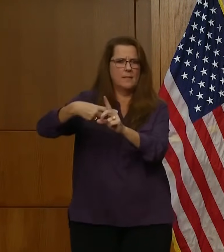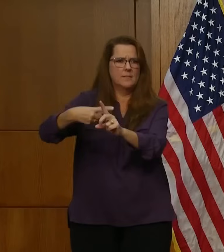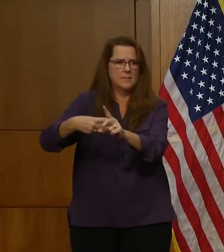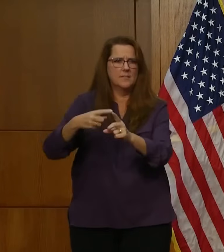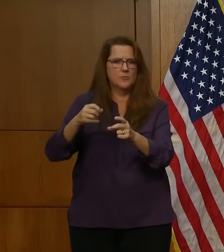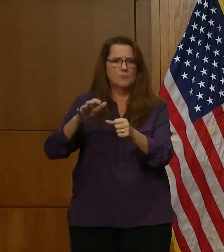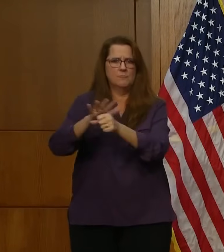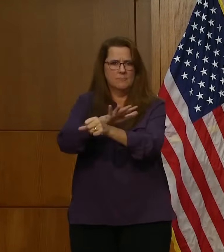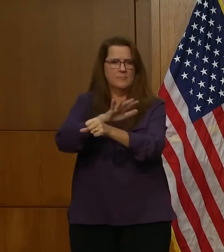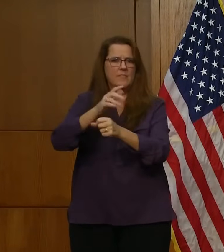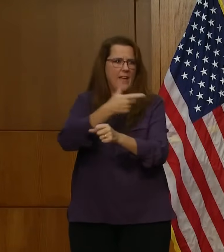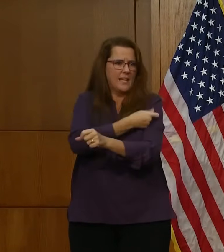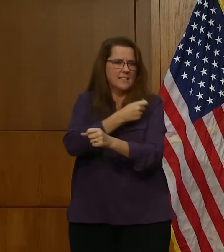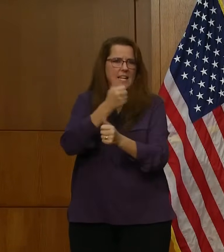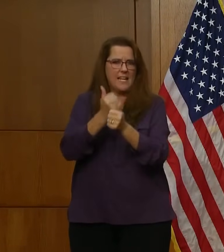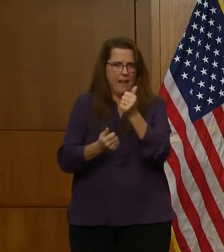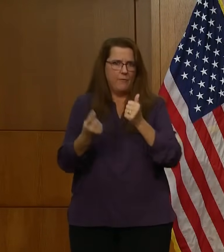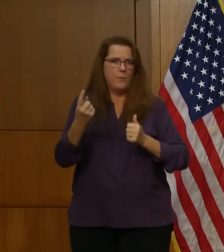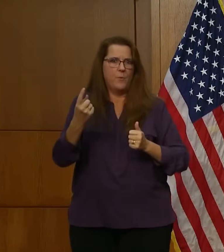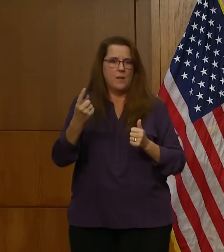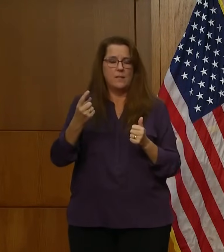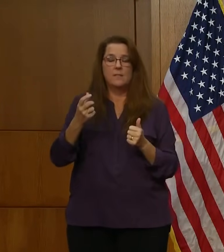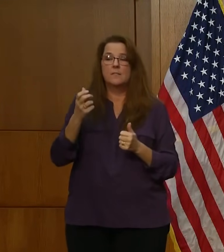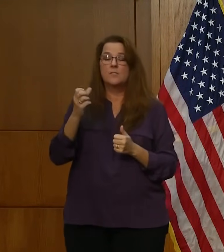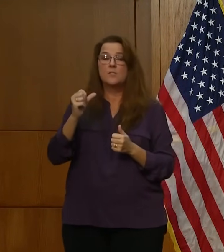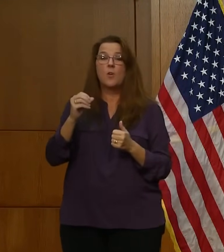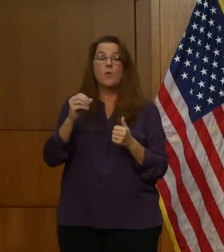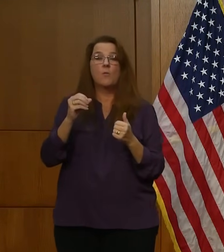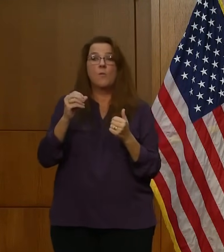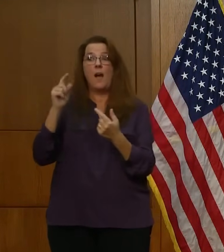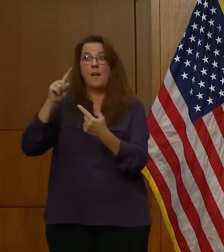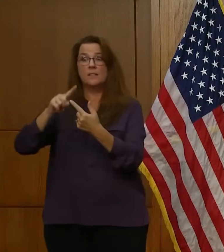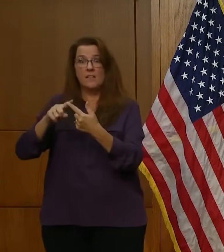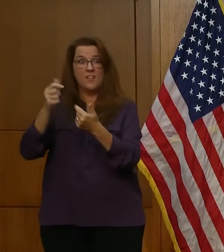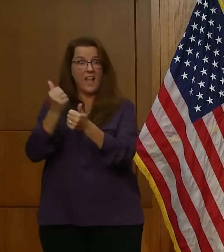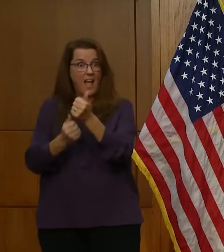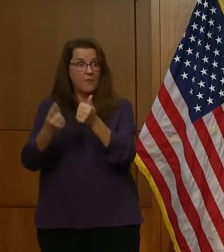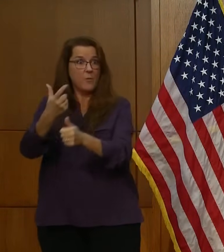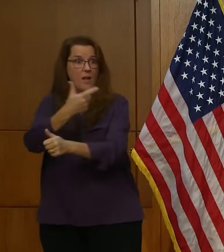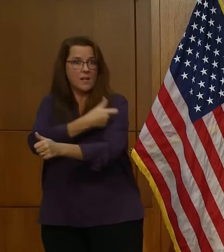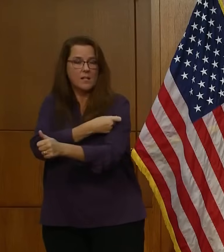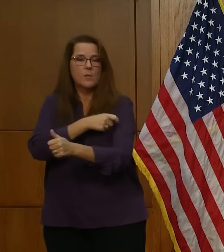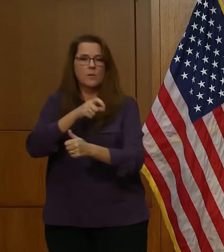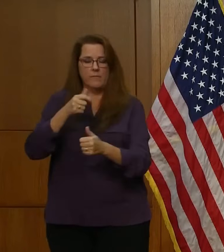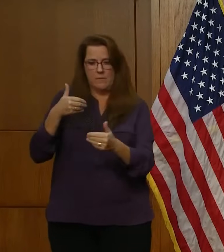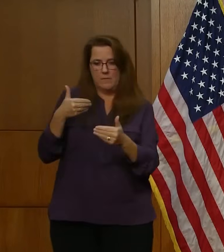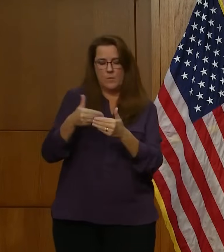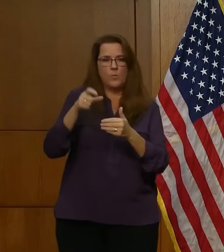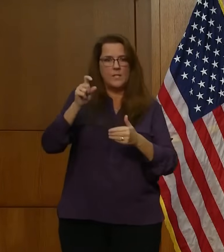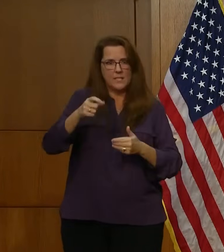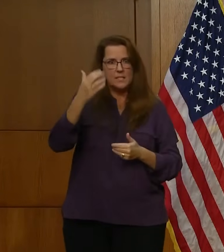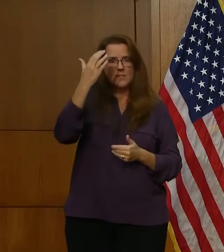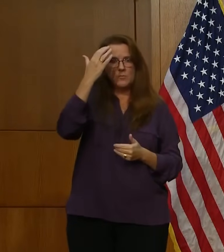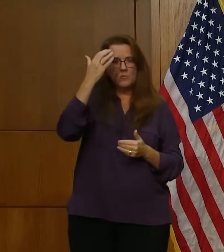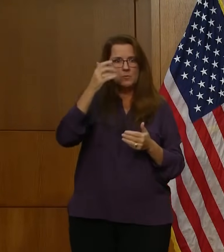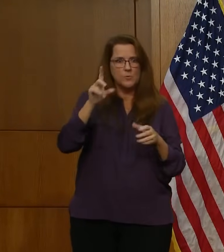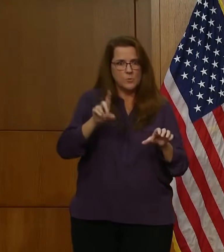TAKE SEVERAL MONTHS TO GET PEOPLE VACCINATED. FOR NOW, AND